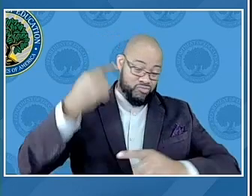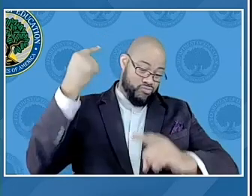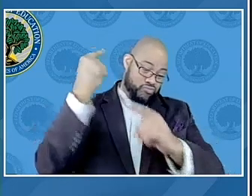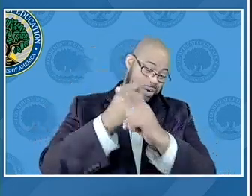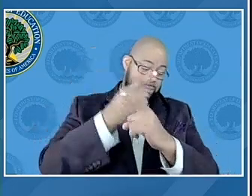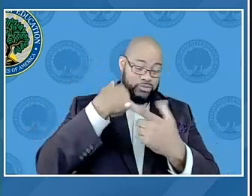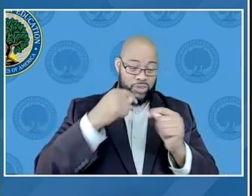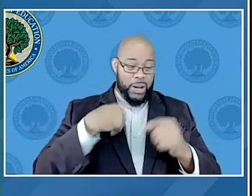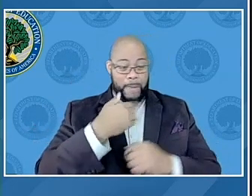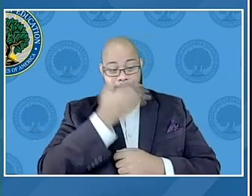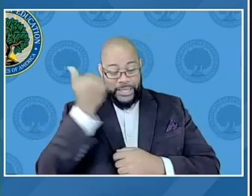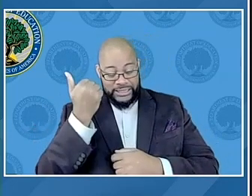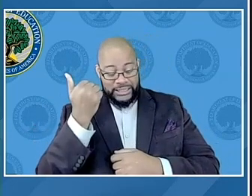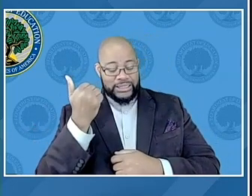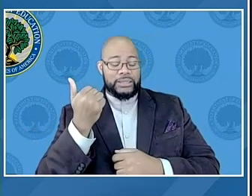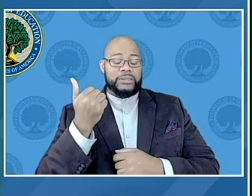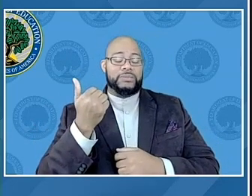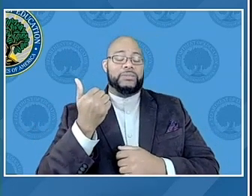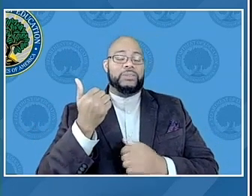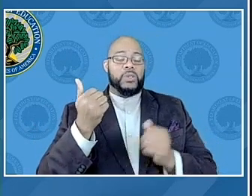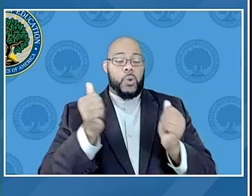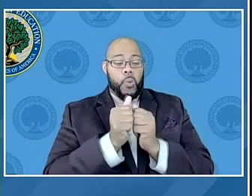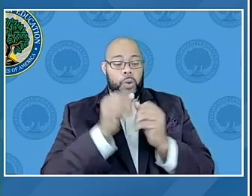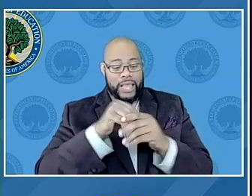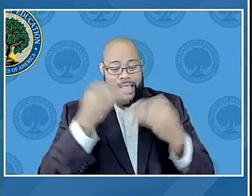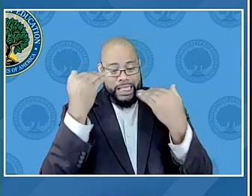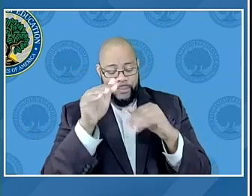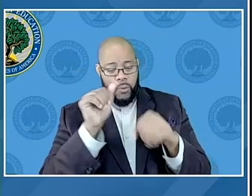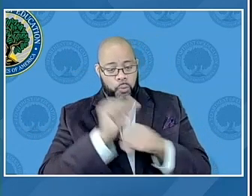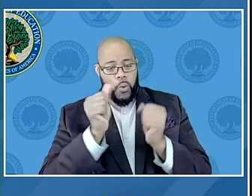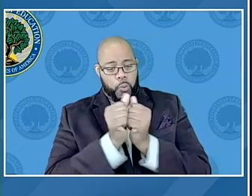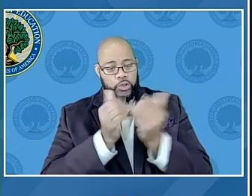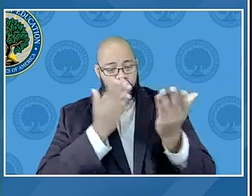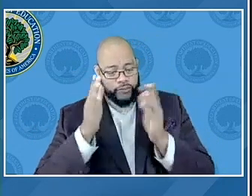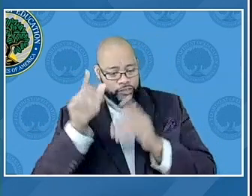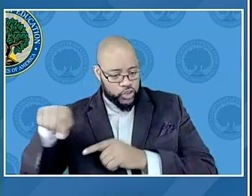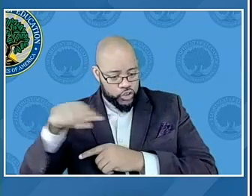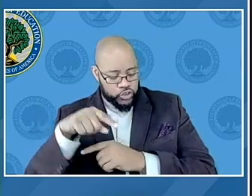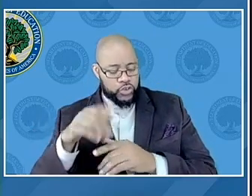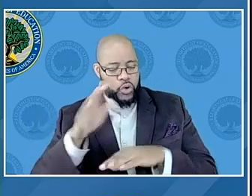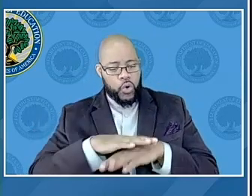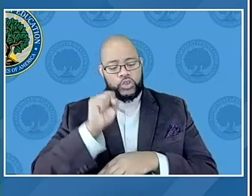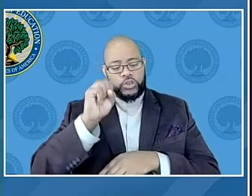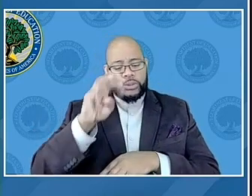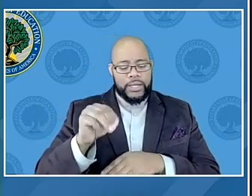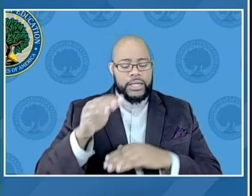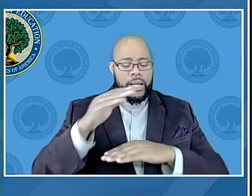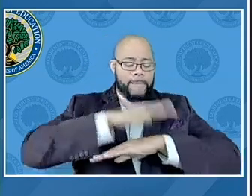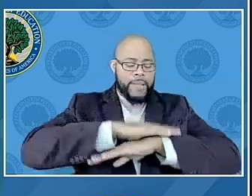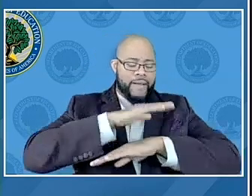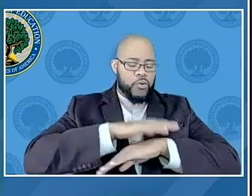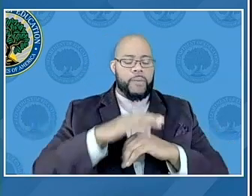that we can within the parameters of working with our servicers, on our social media platforms, with the communications